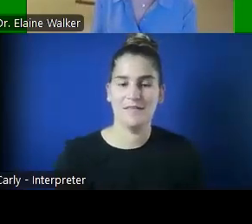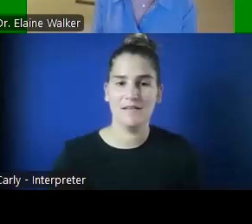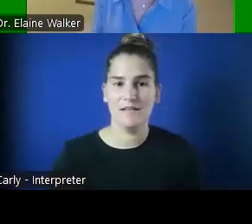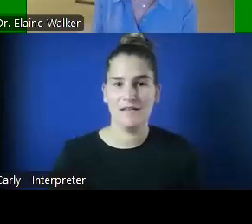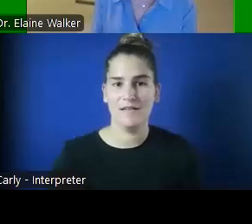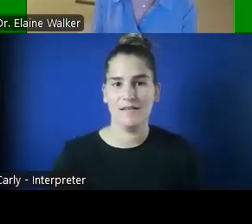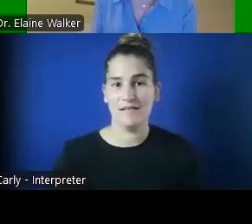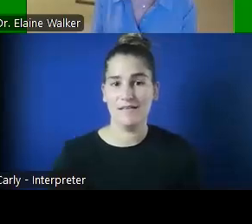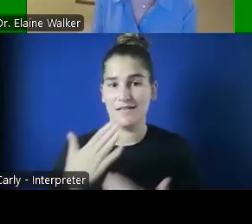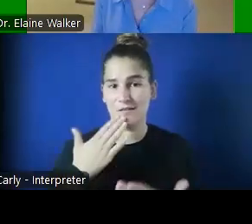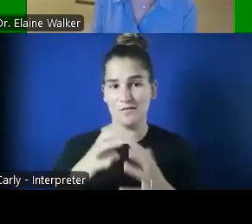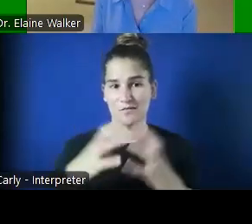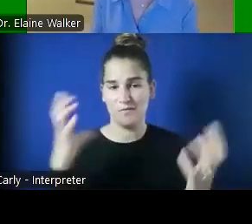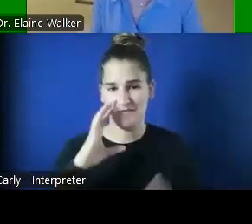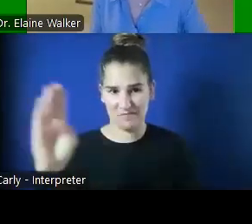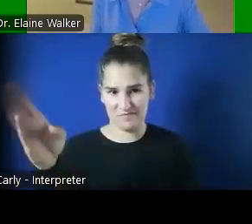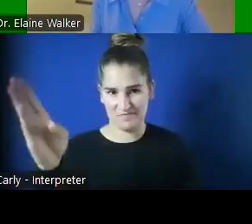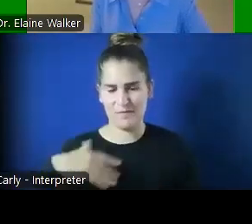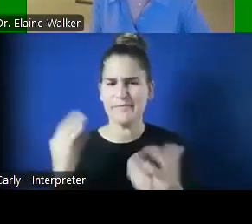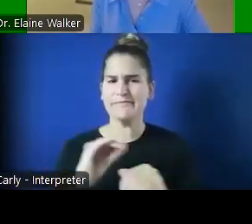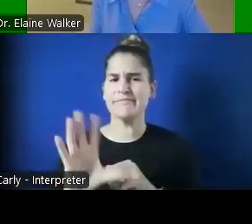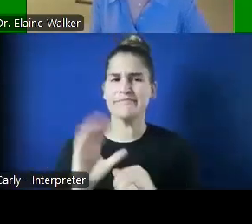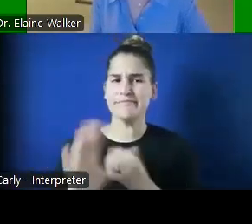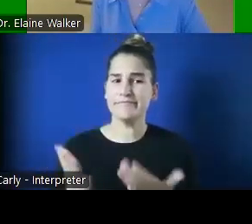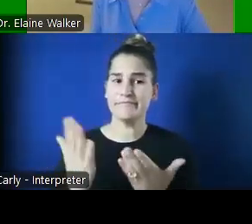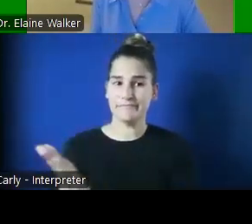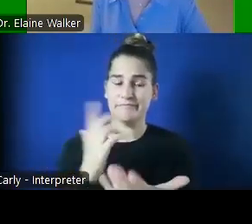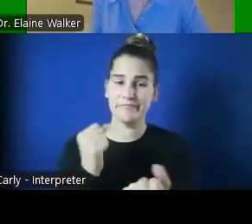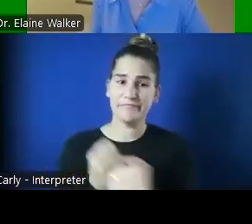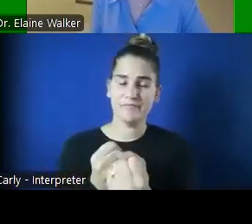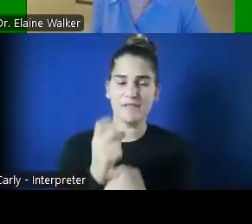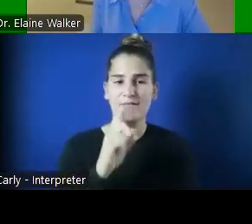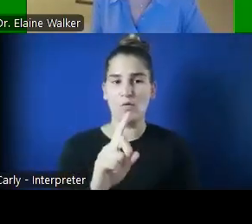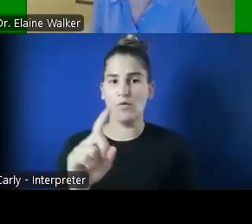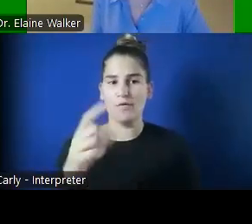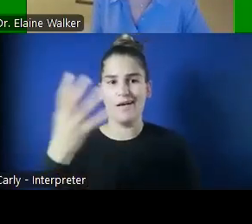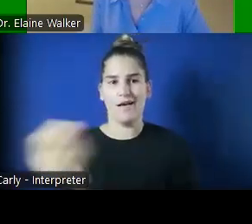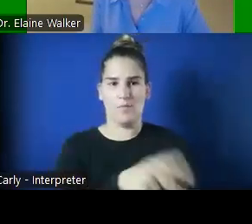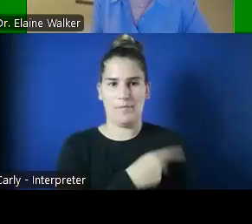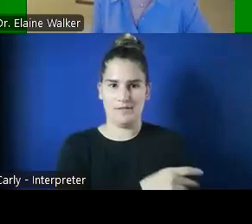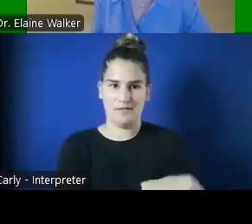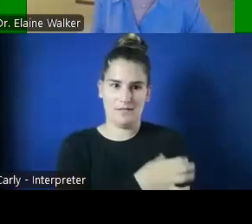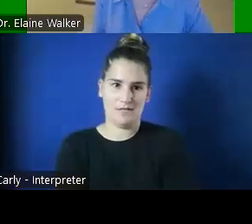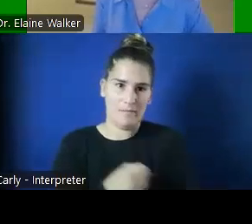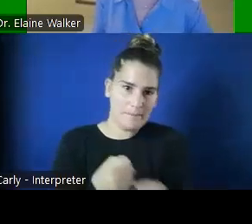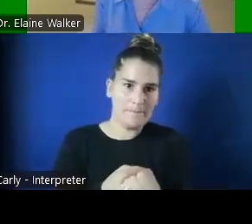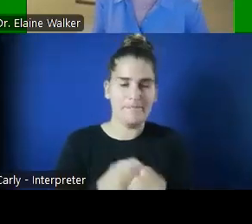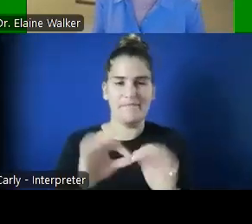Outpatient Clinic uh to best support families with genetic history of schizophrenia uh particularly